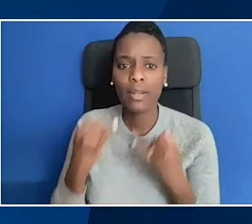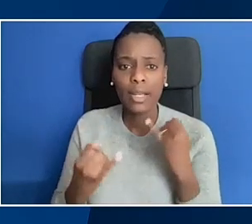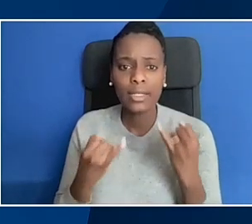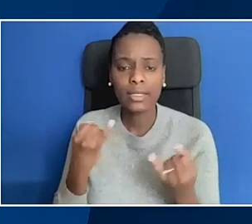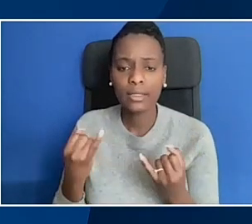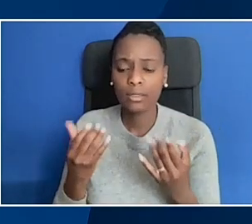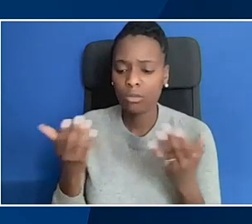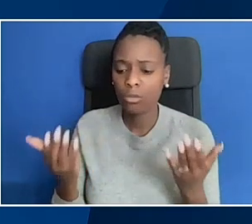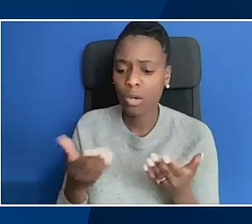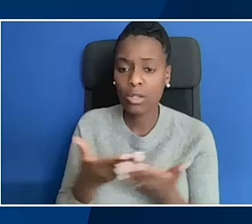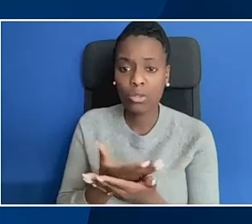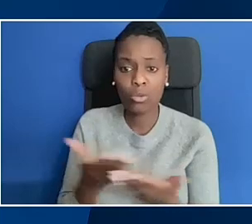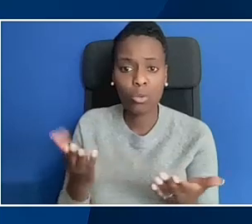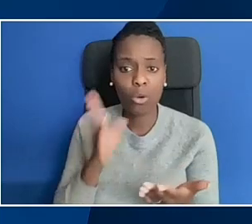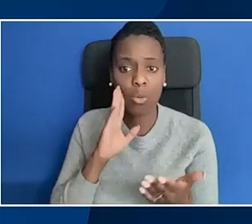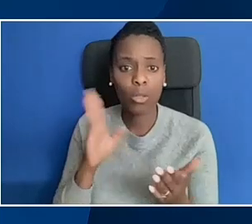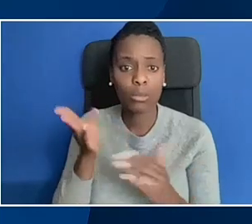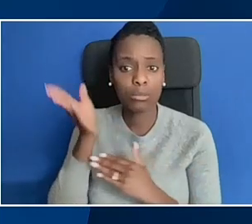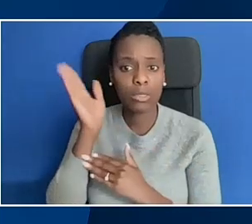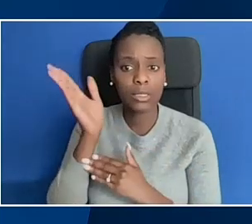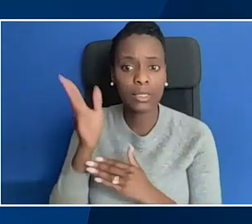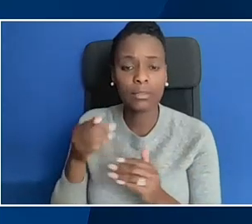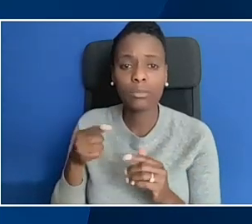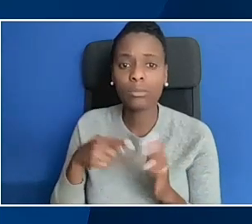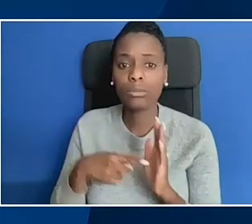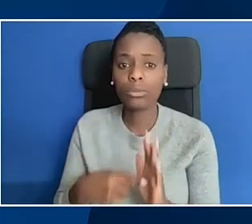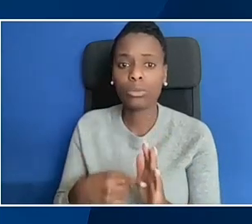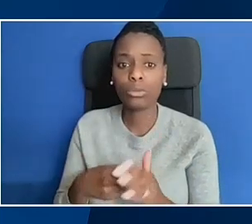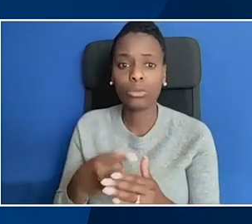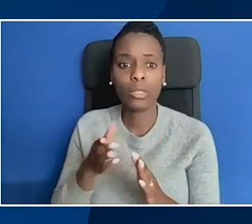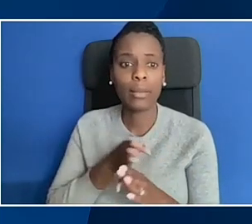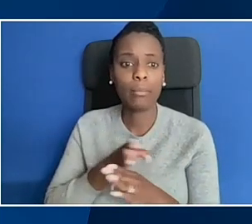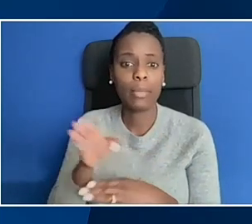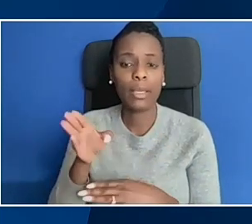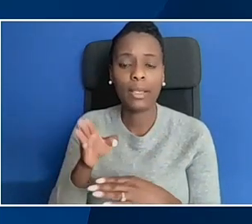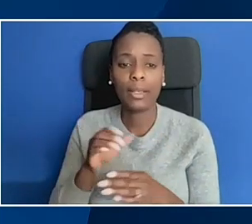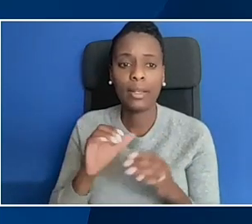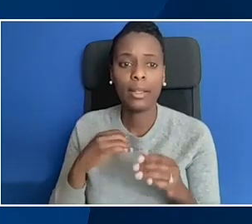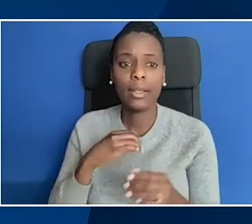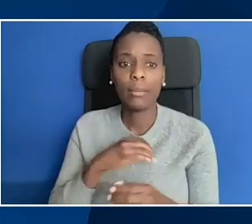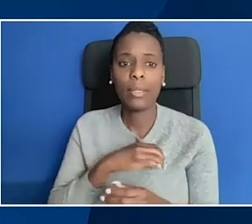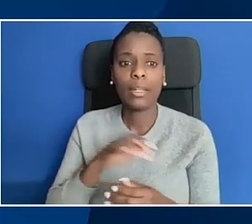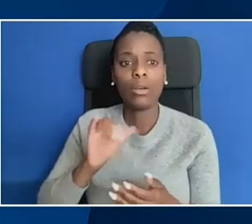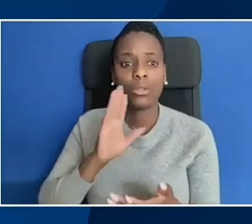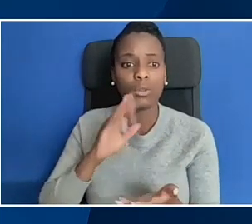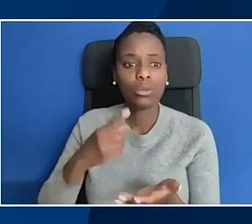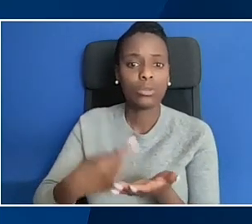going to present to the main committee and also talk to you all about the time you'll have. So you'll have like- basically